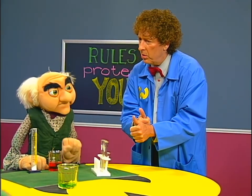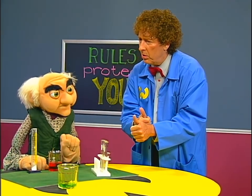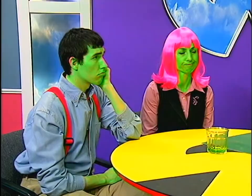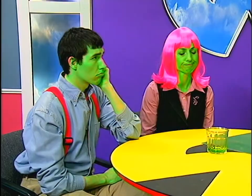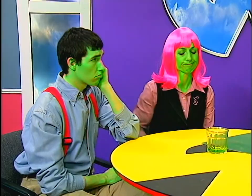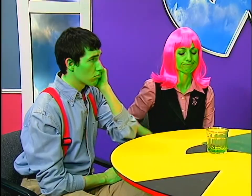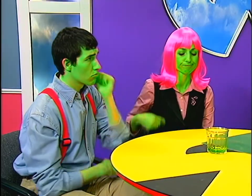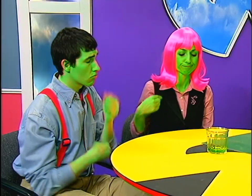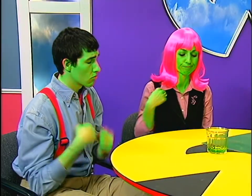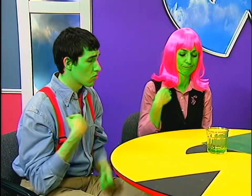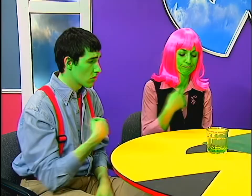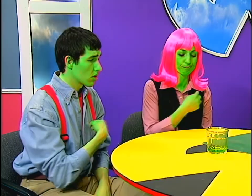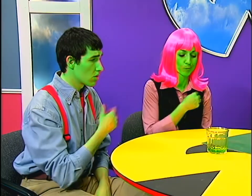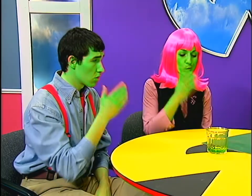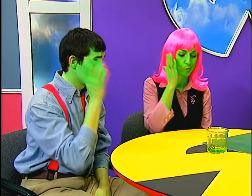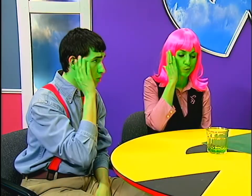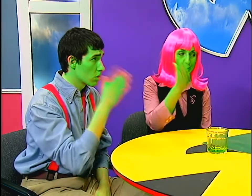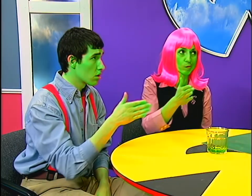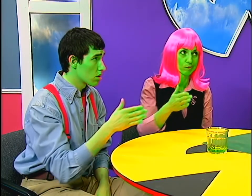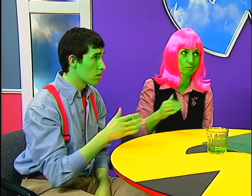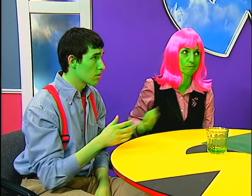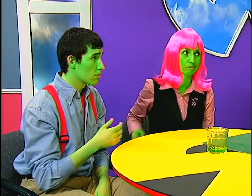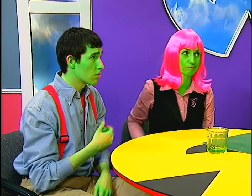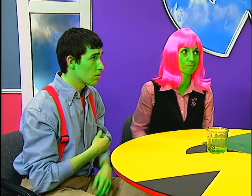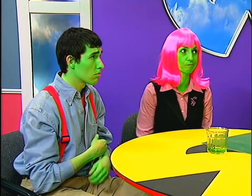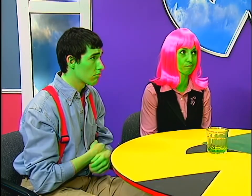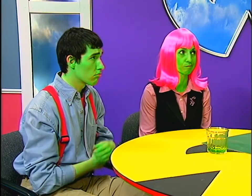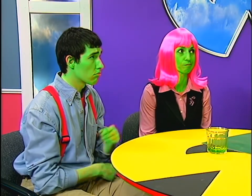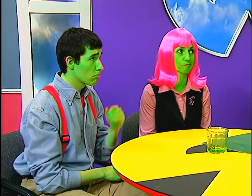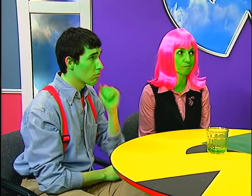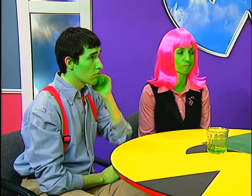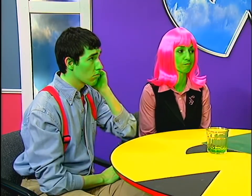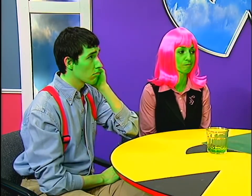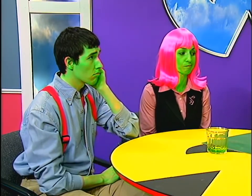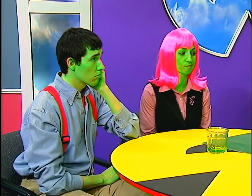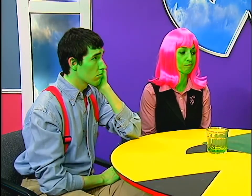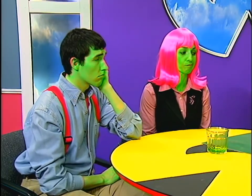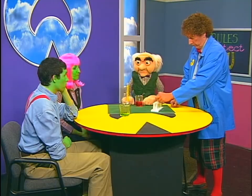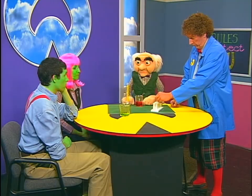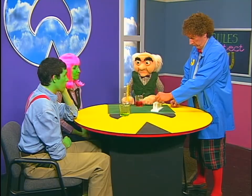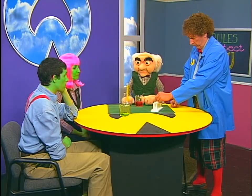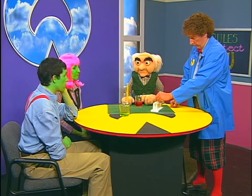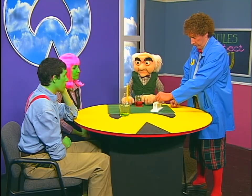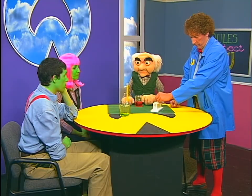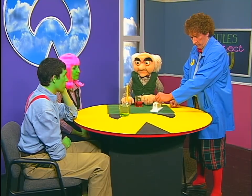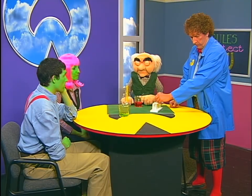HONESTY, HONESTY EVERY DAY, GOD WANTS YOU TO FOLLOW HIM, HONESTY, HONESTY IS THE WAY